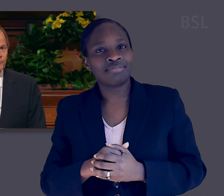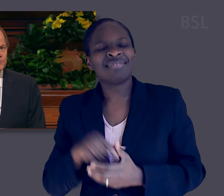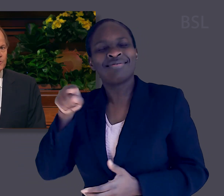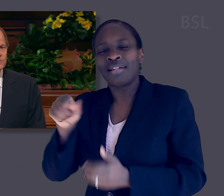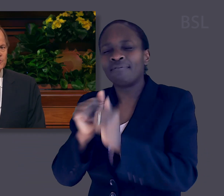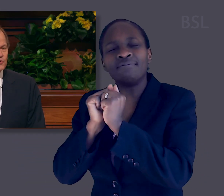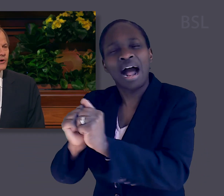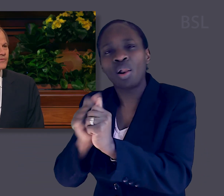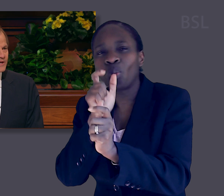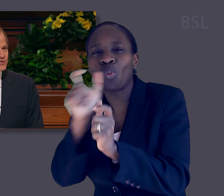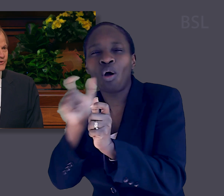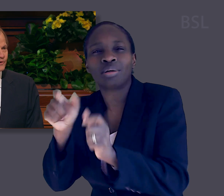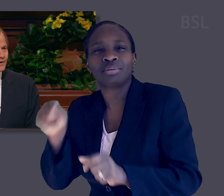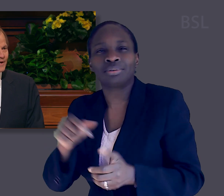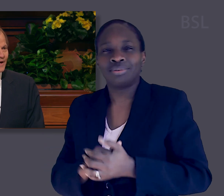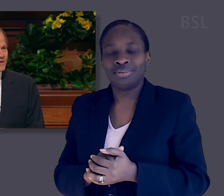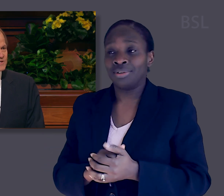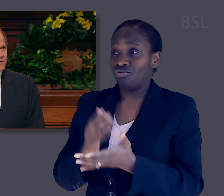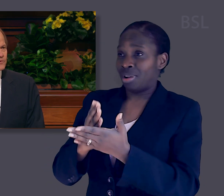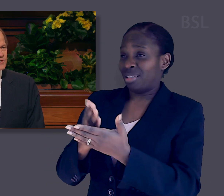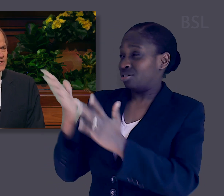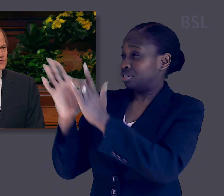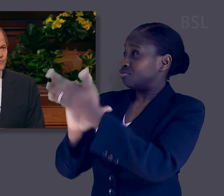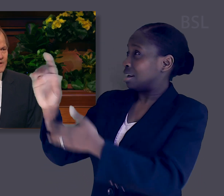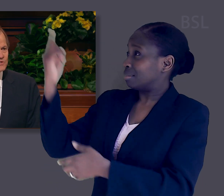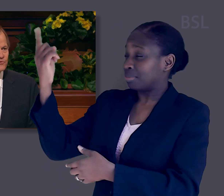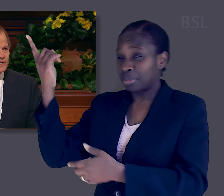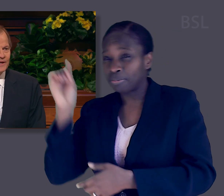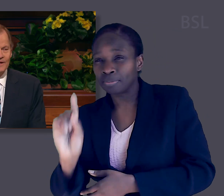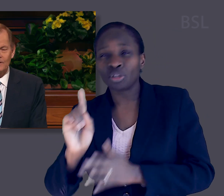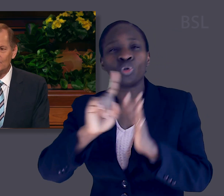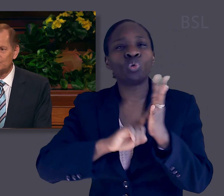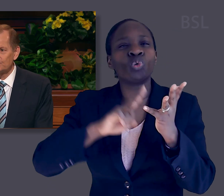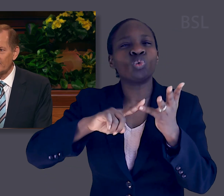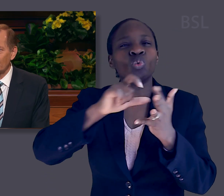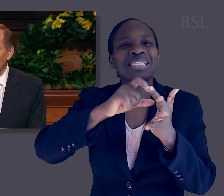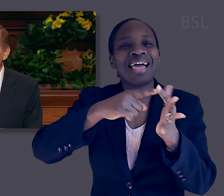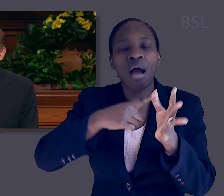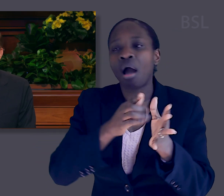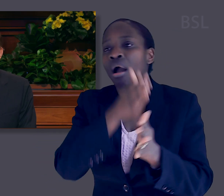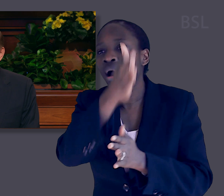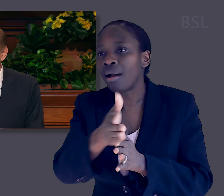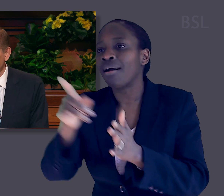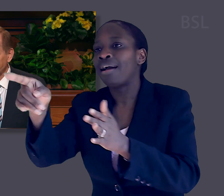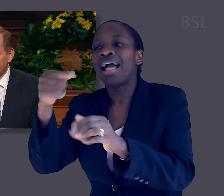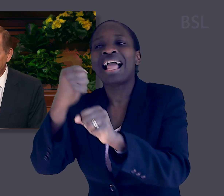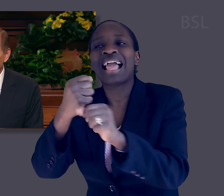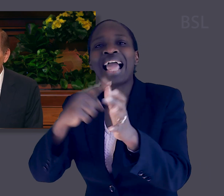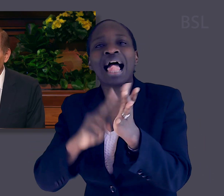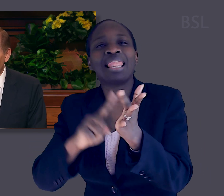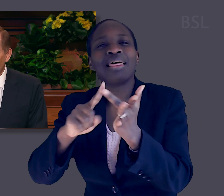that preserves the story of Easter and the Saviour’s Easter ministry in Judea and Galilee.